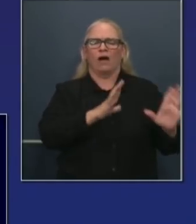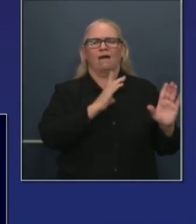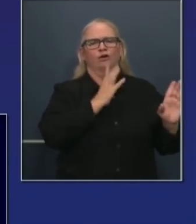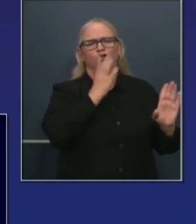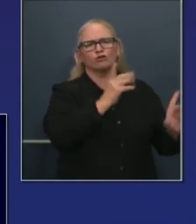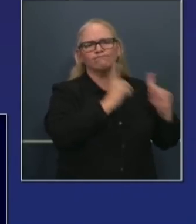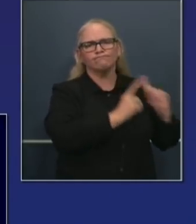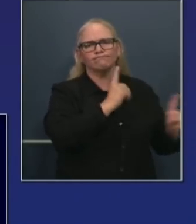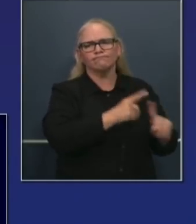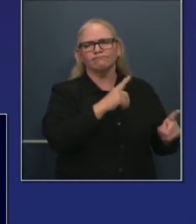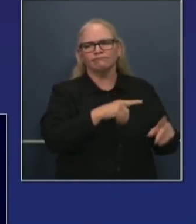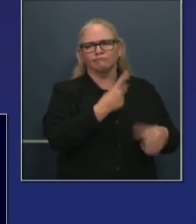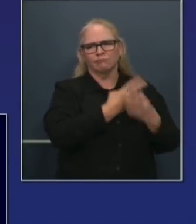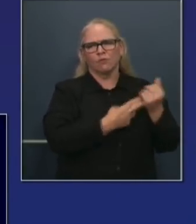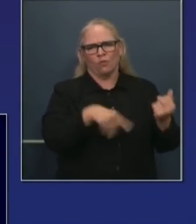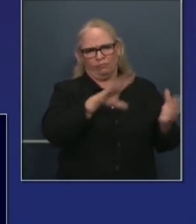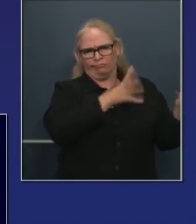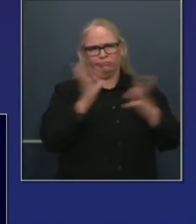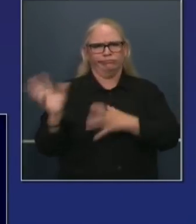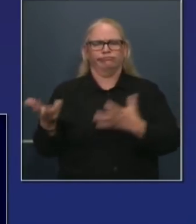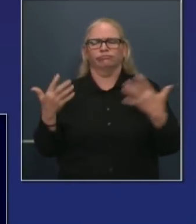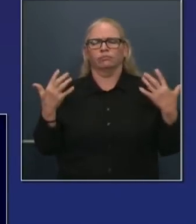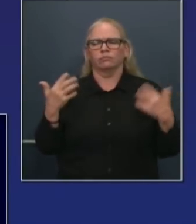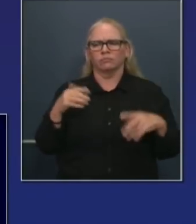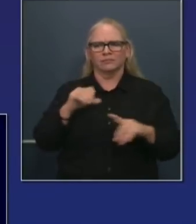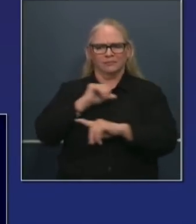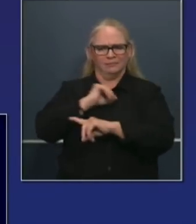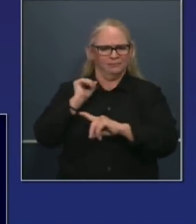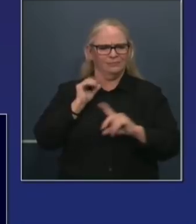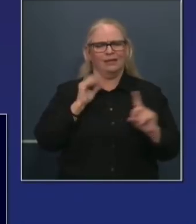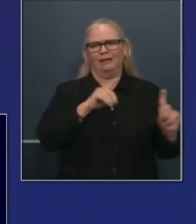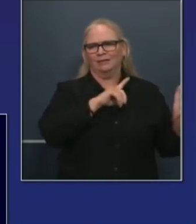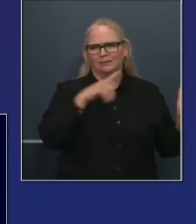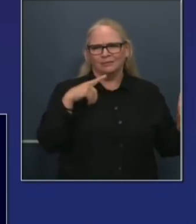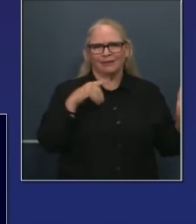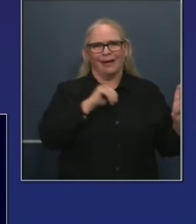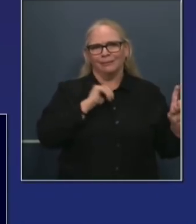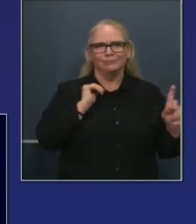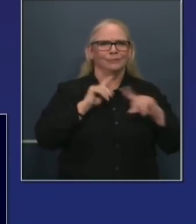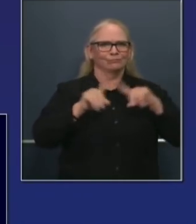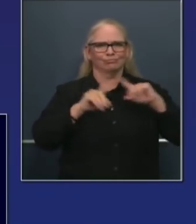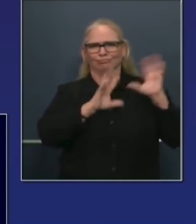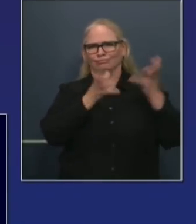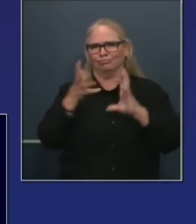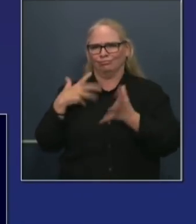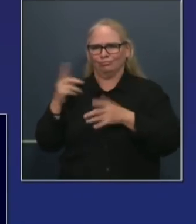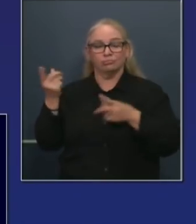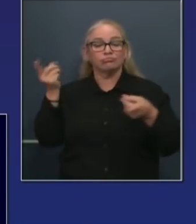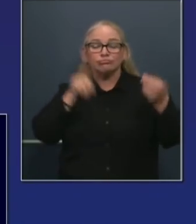PERSPECTIVE AND WE'RE VERY GRATEFUL FOR THAT LEADERSHIP.